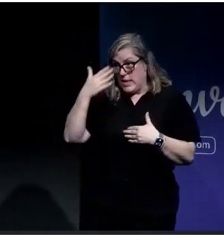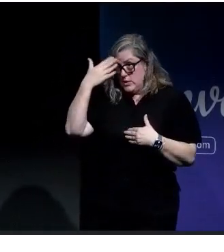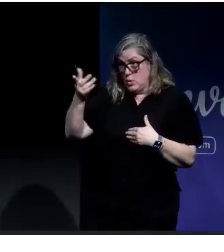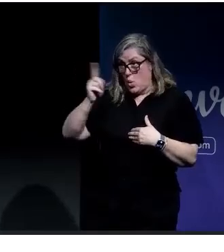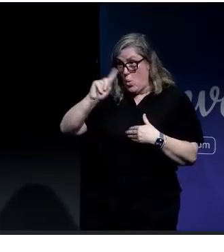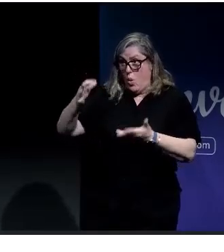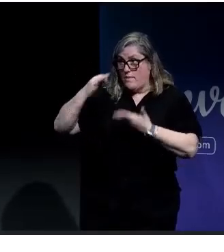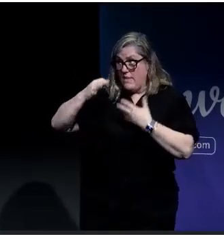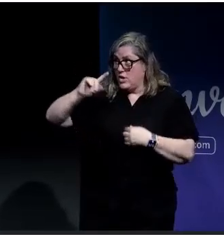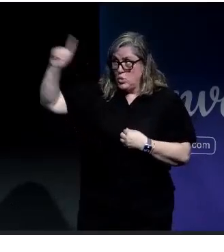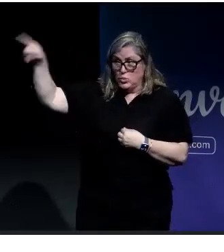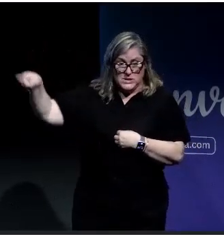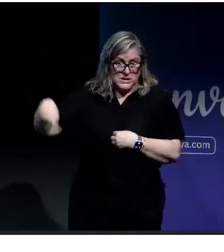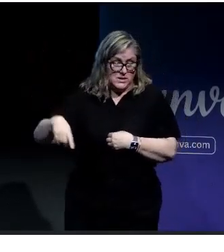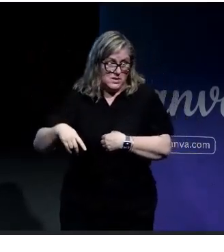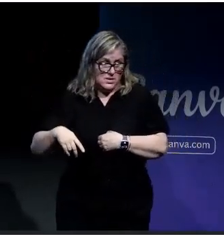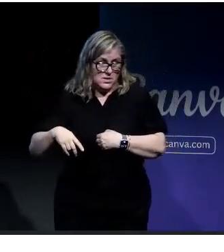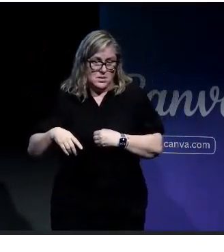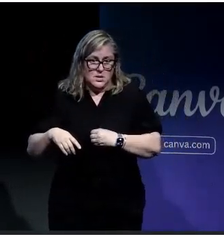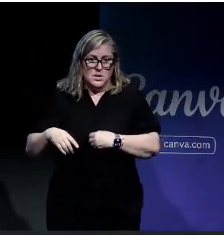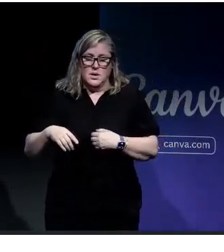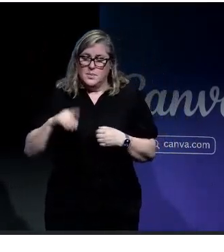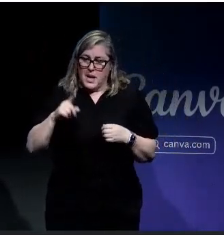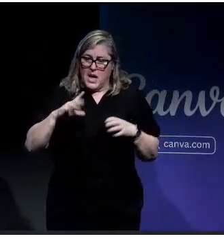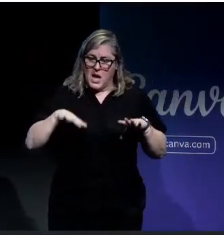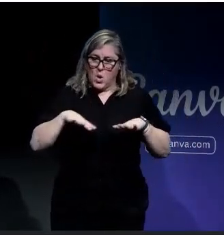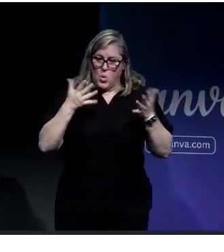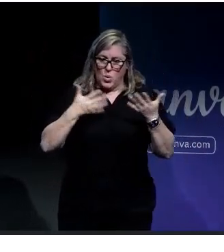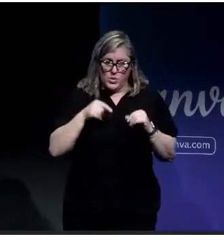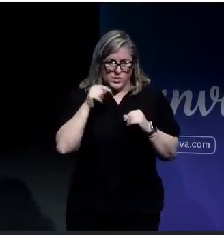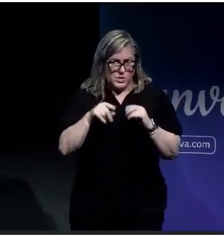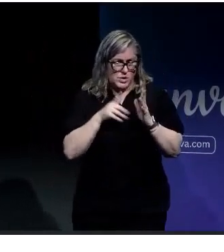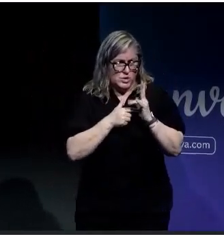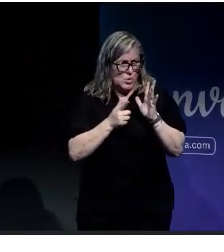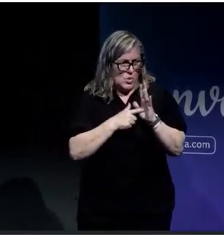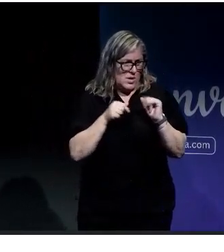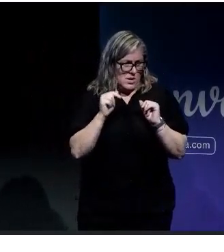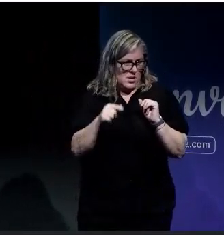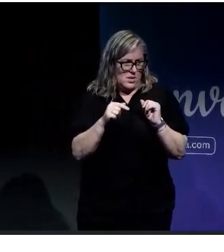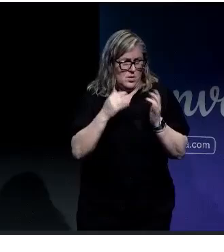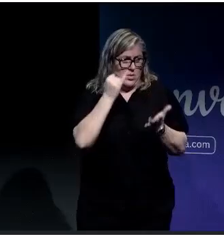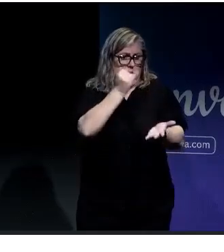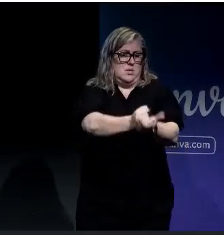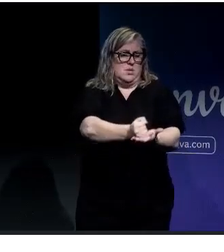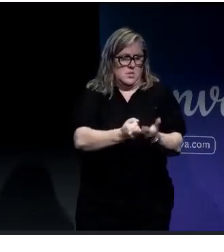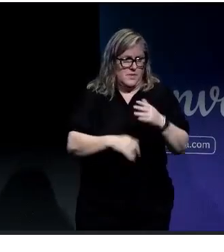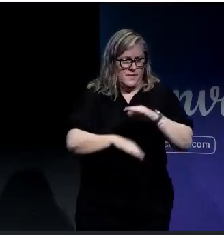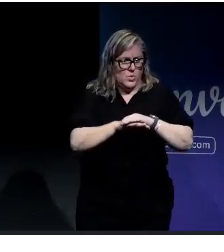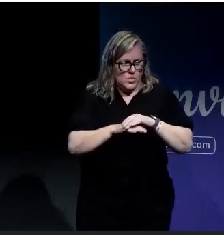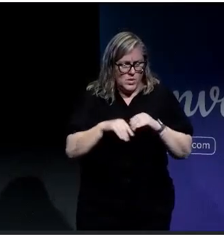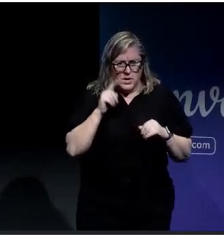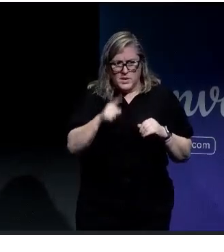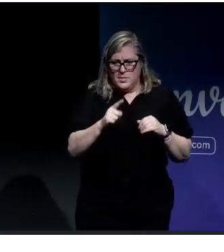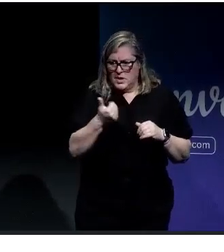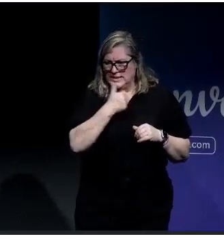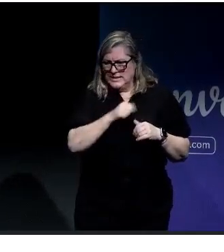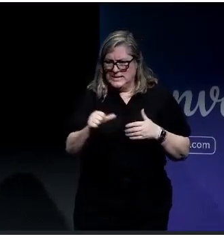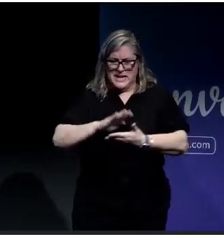Uh, so yeah, the automated tool can't pick up that this is completely inaccurate cause we're still using that laptops image as the example here.